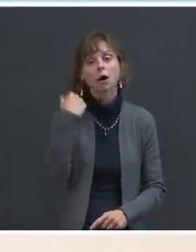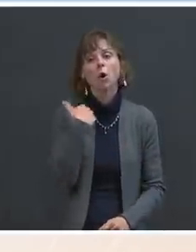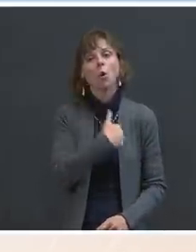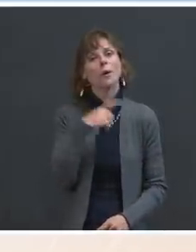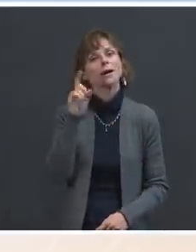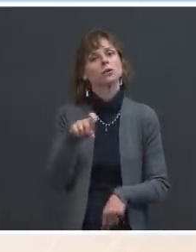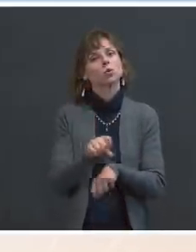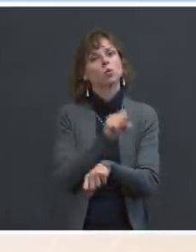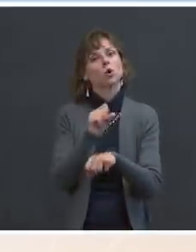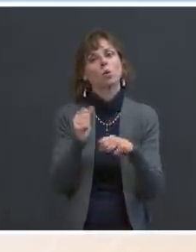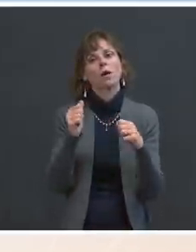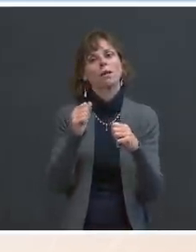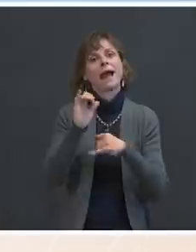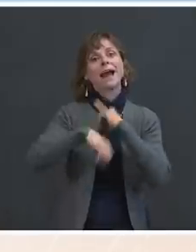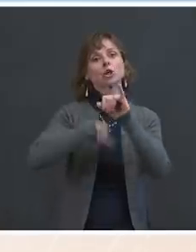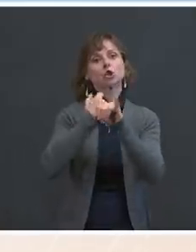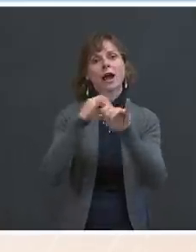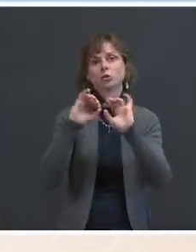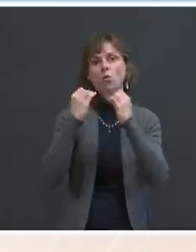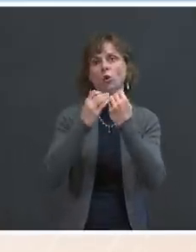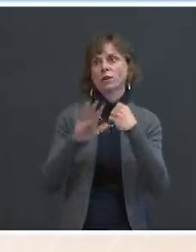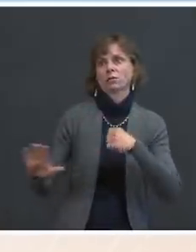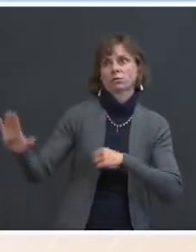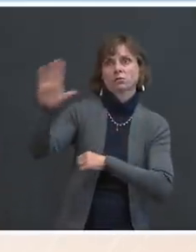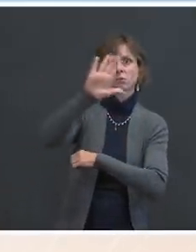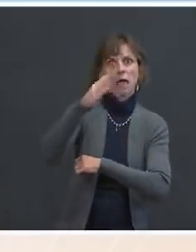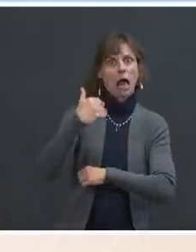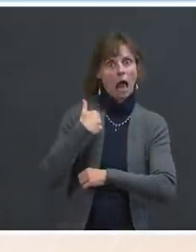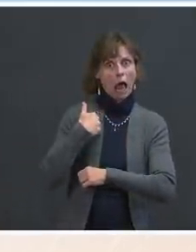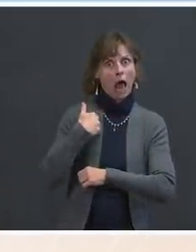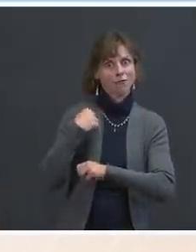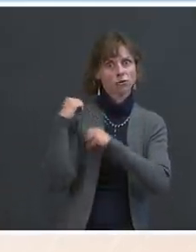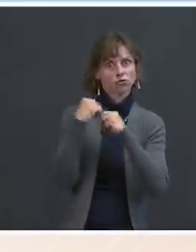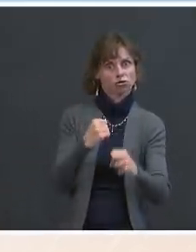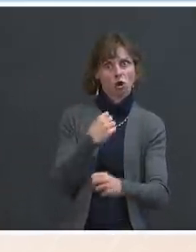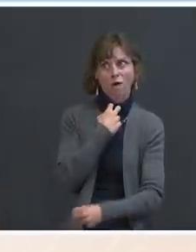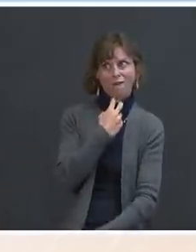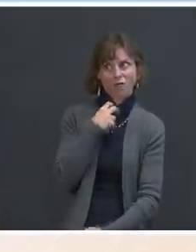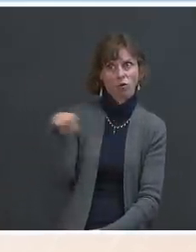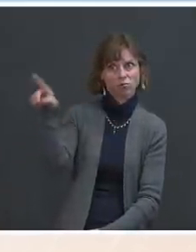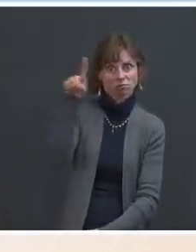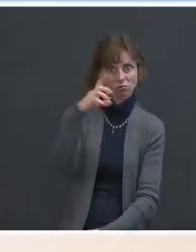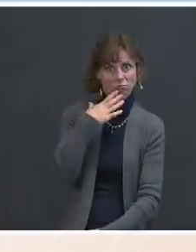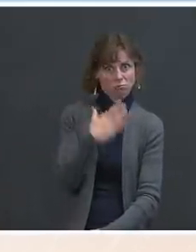that have very credible voices and have very good networks among migrant-sending communities